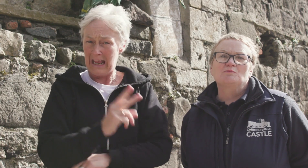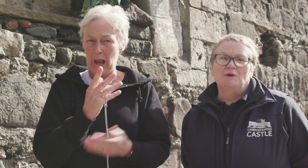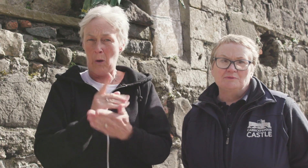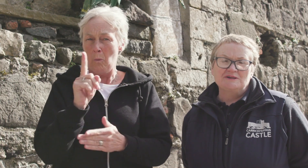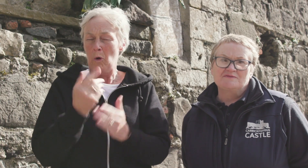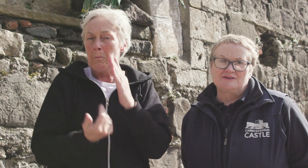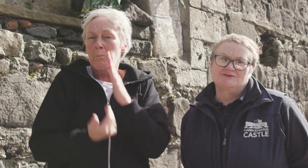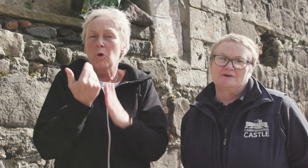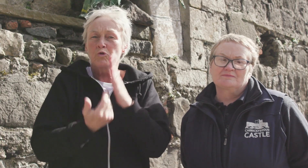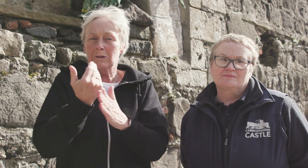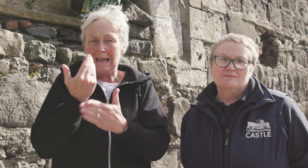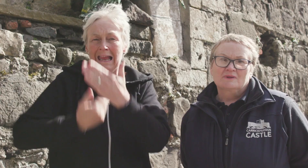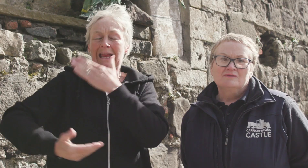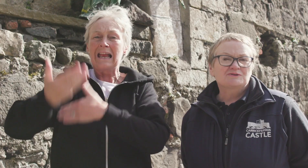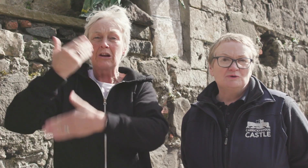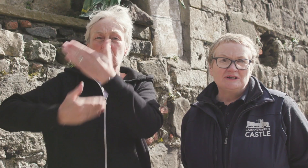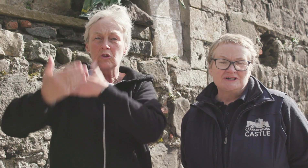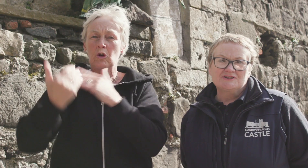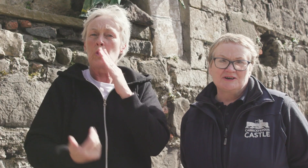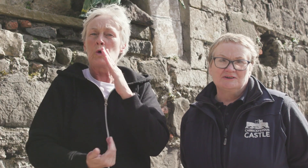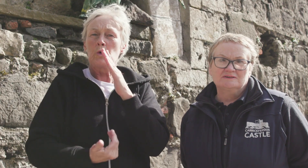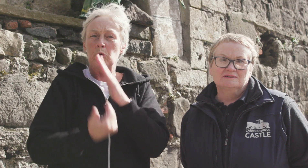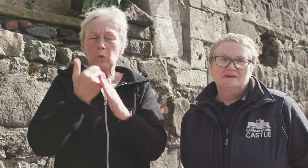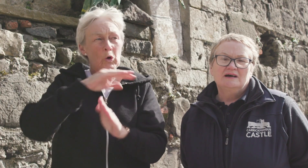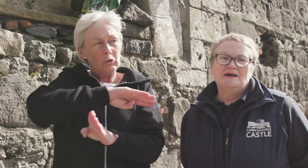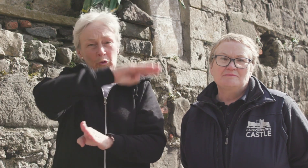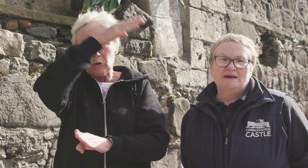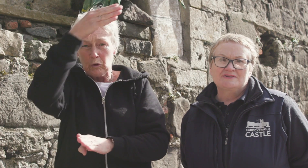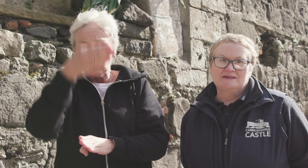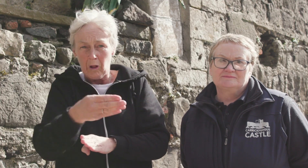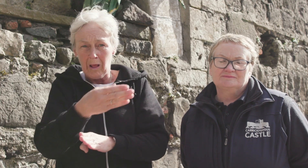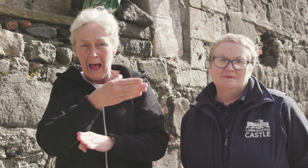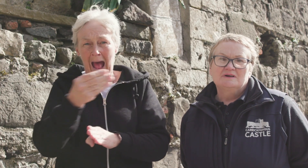modern piece of history. There's a munitions tunnel and a magazine.